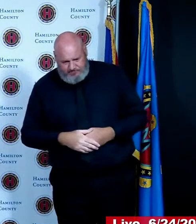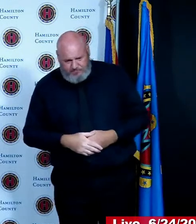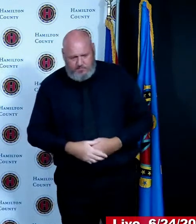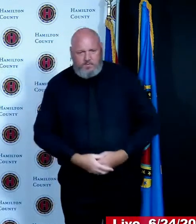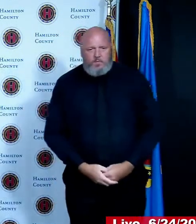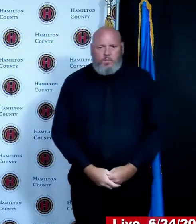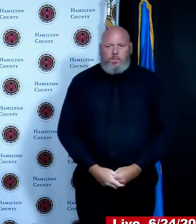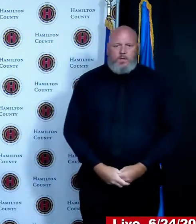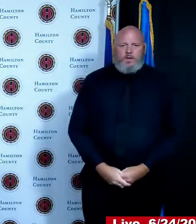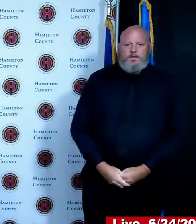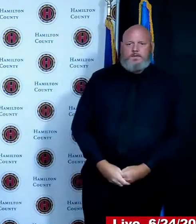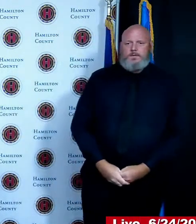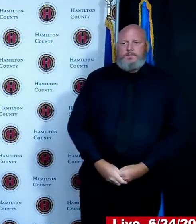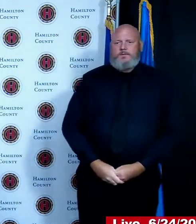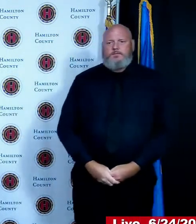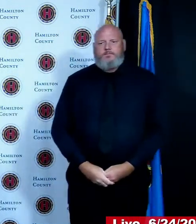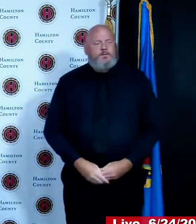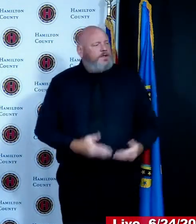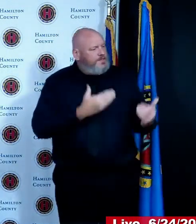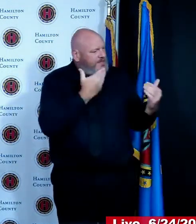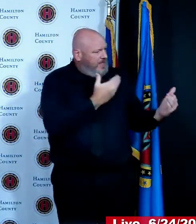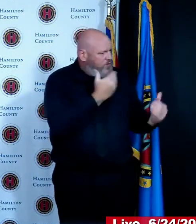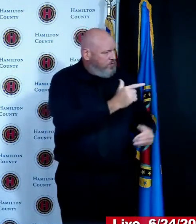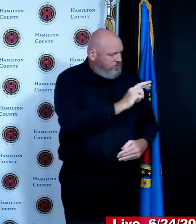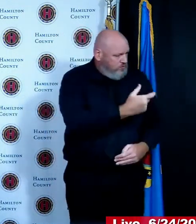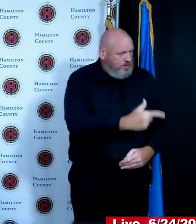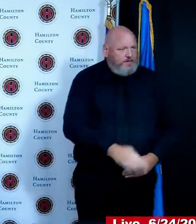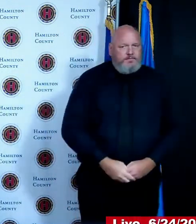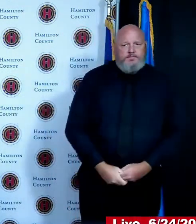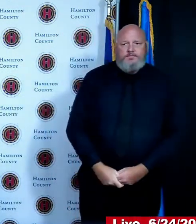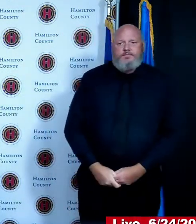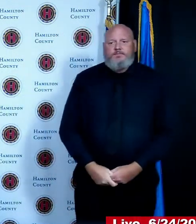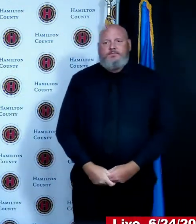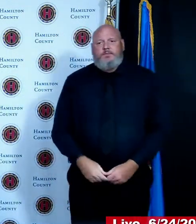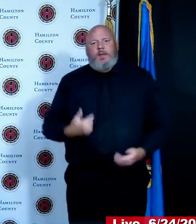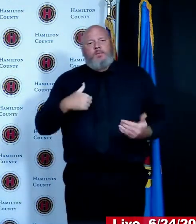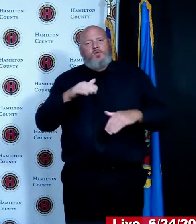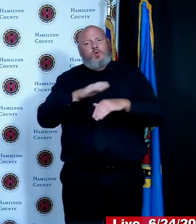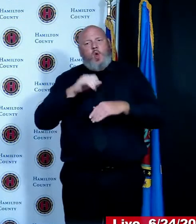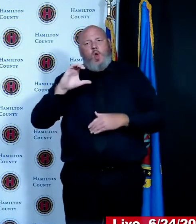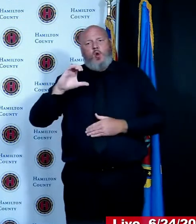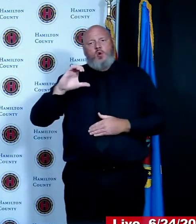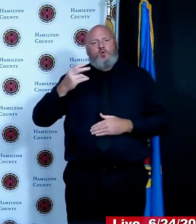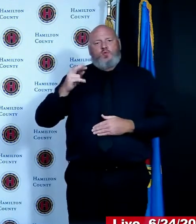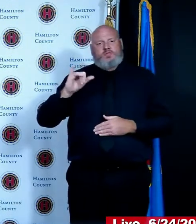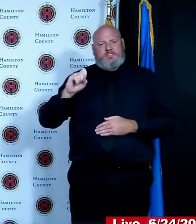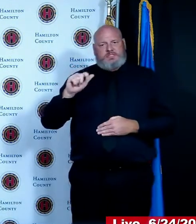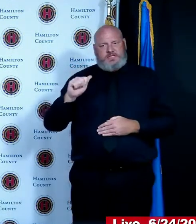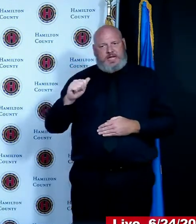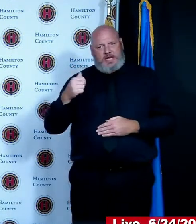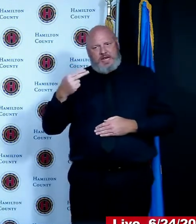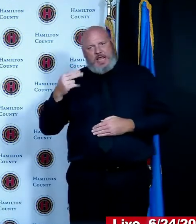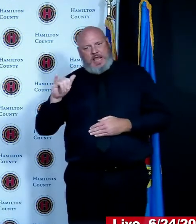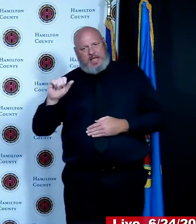thanks Greg next we've got Christa Hyson from the health collaborative to talk about the hospitalization numbers